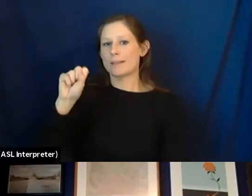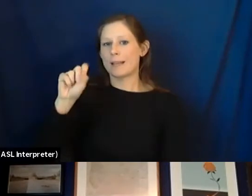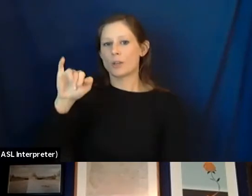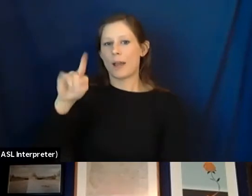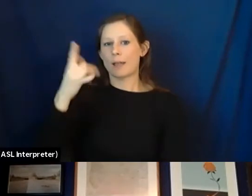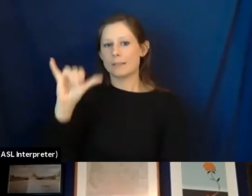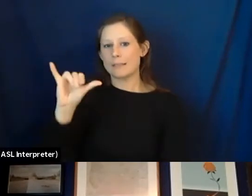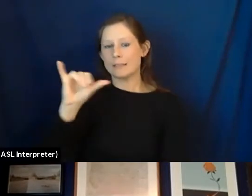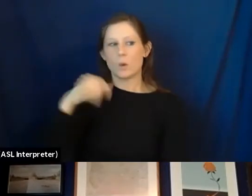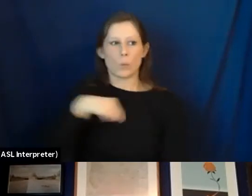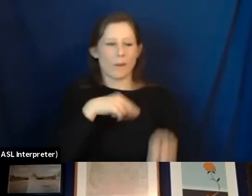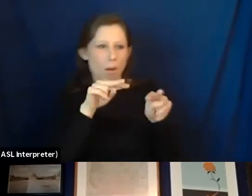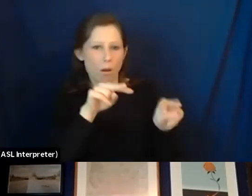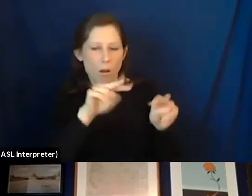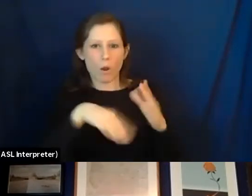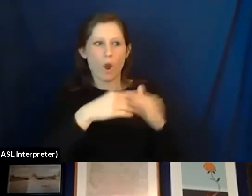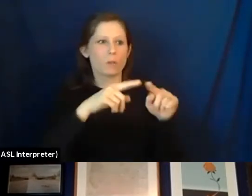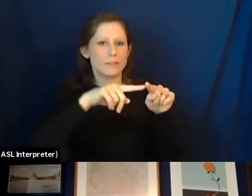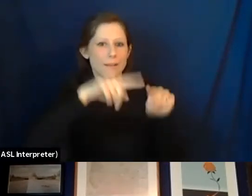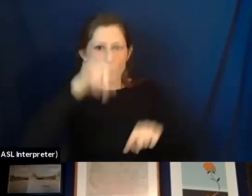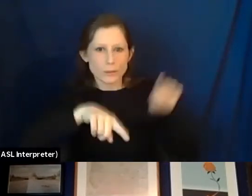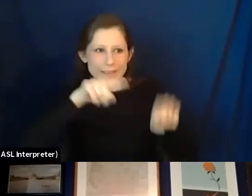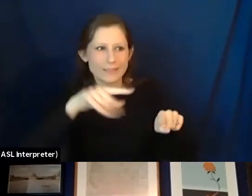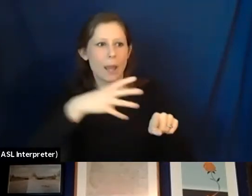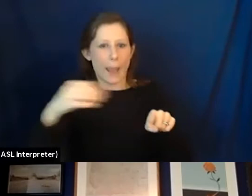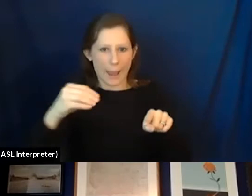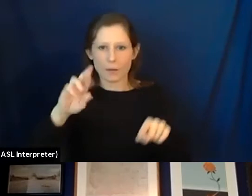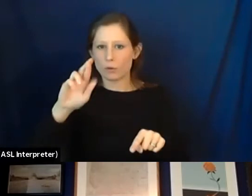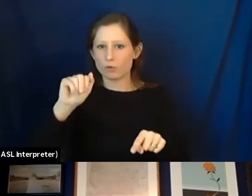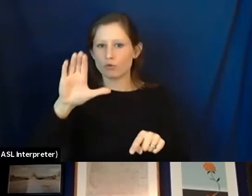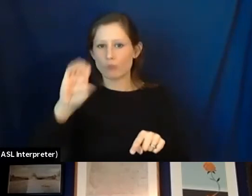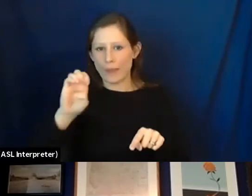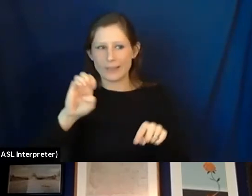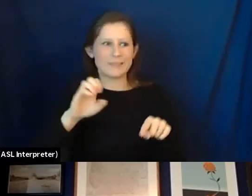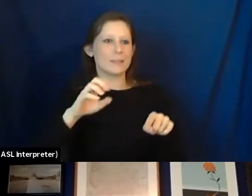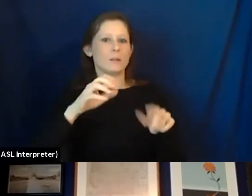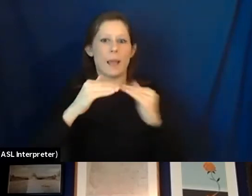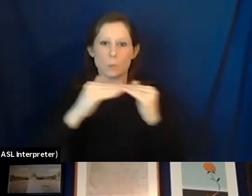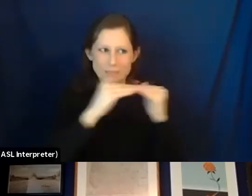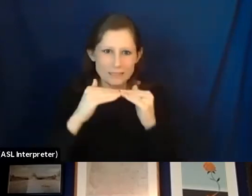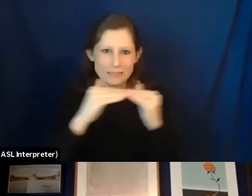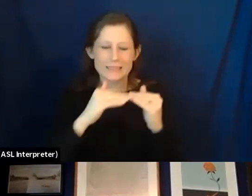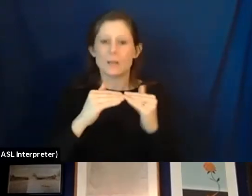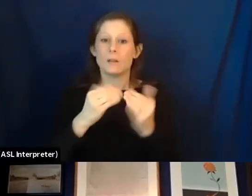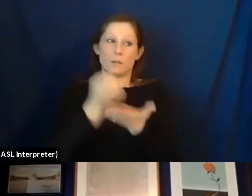we also need to be looking at racial equity and gender equity and economic access economic